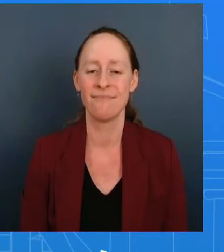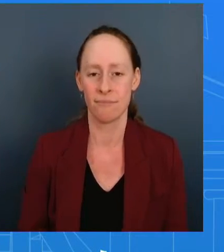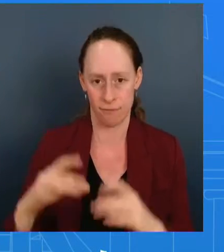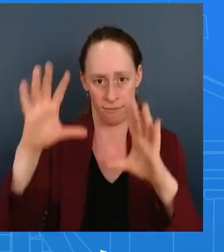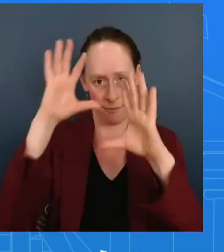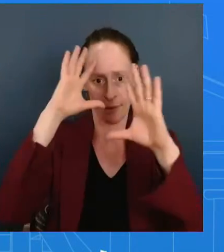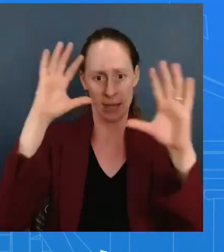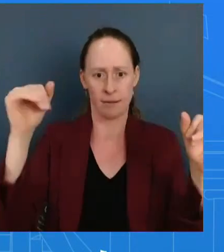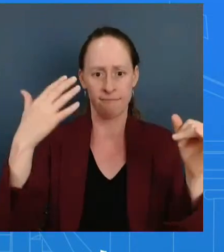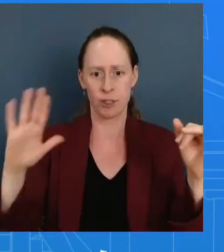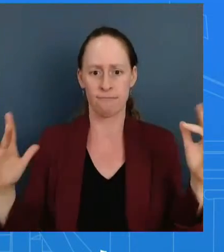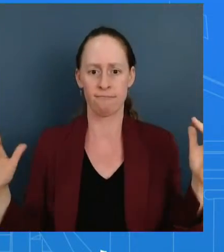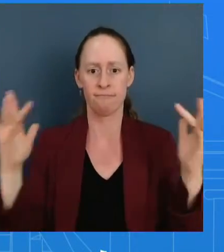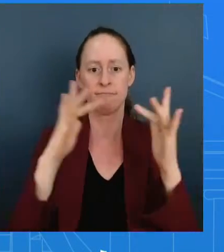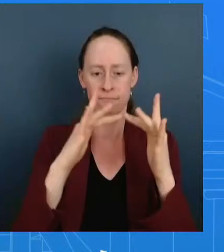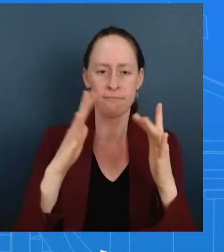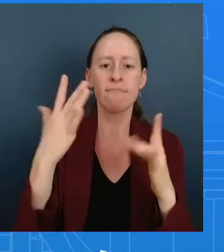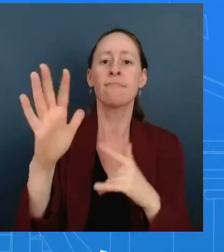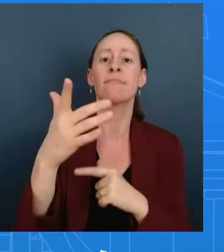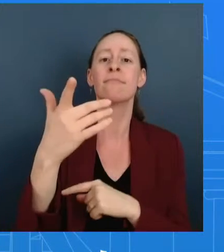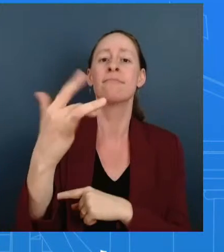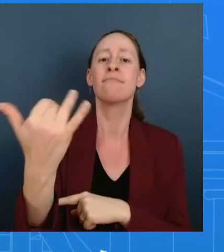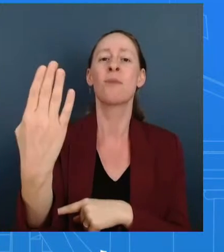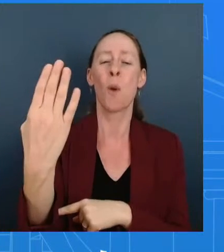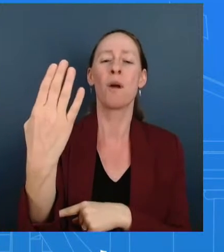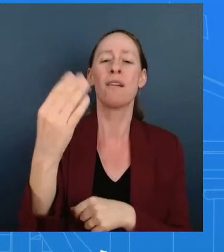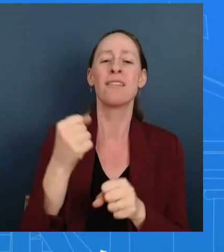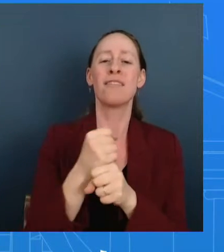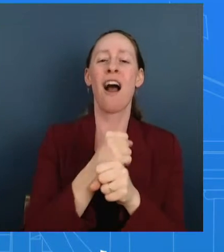Should we take that as indication that he's going to do so? Ms. Jean-Pierre: Well, look, what I can say